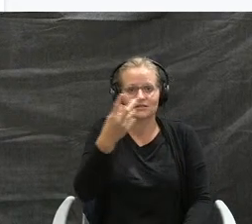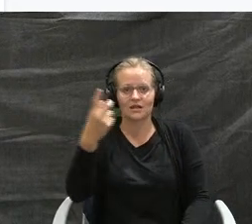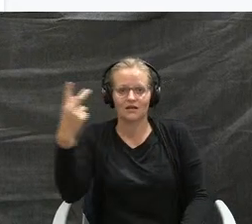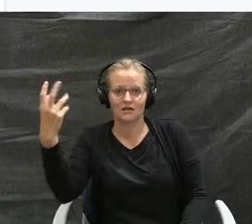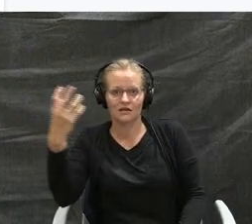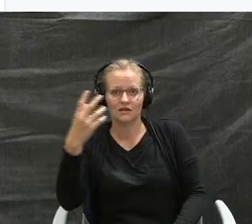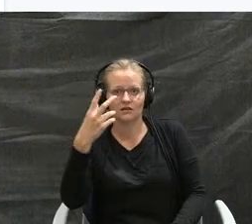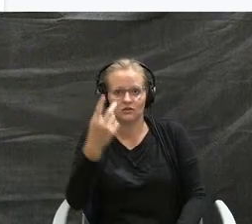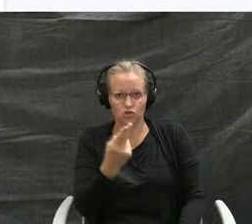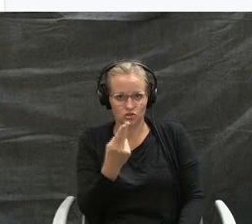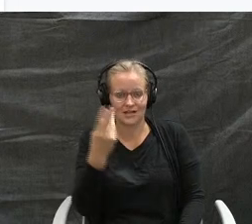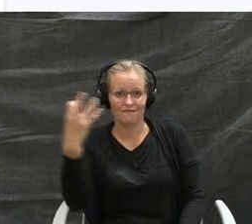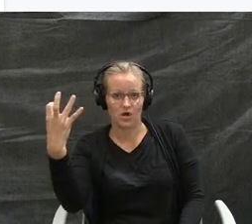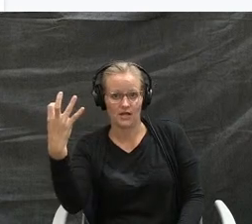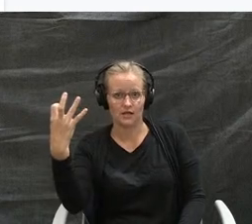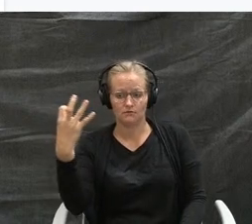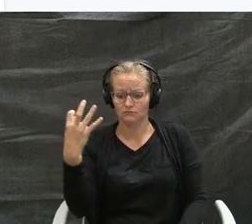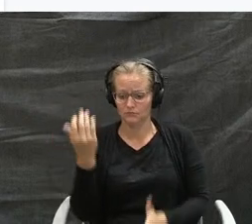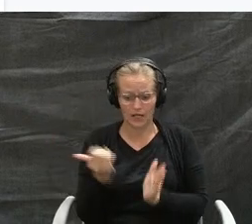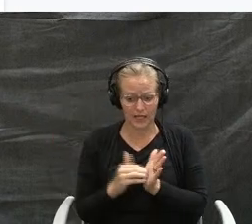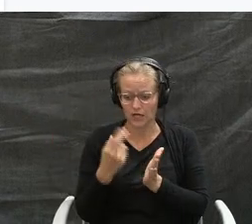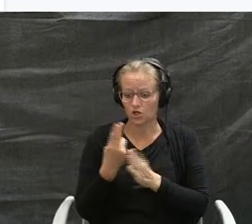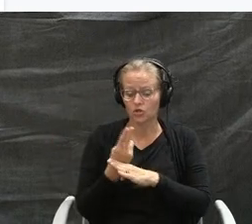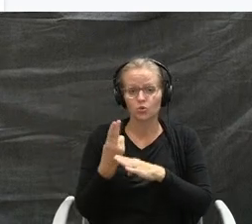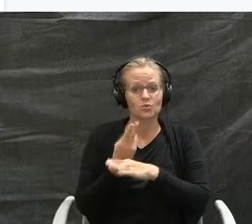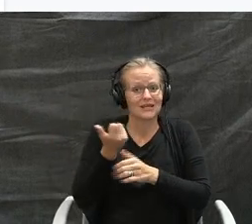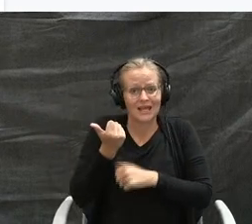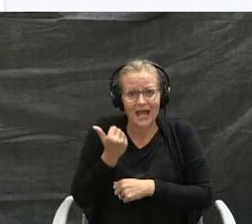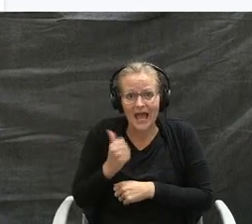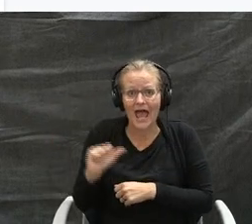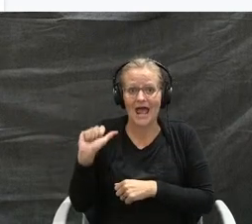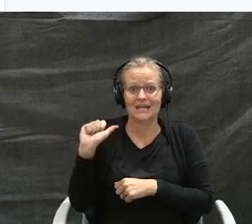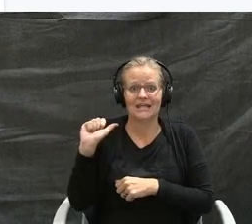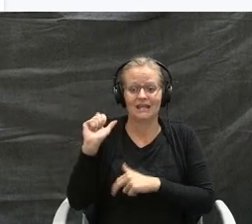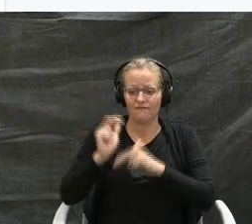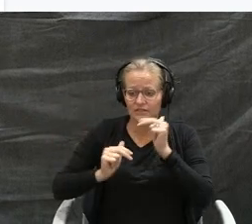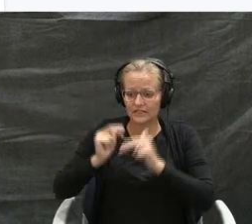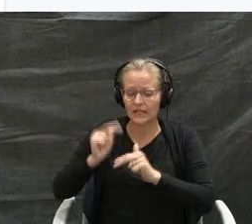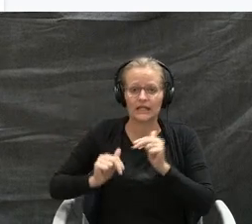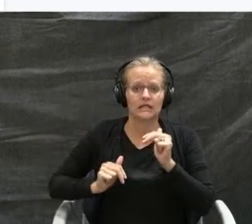using any facilities we needed to use to maintain 6 foot social